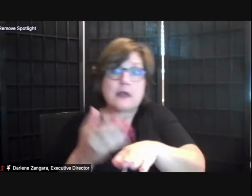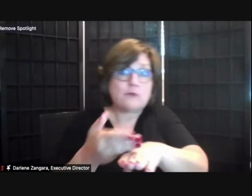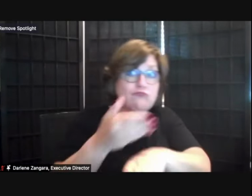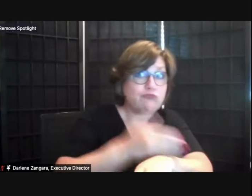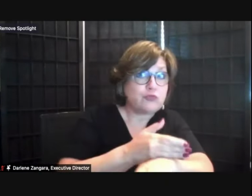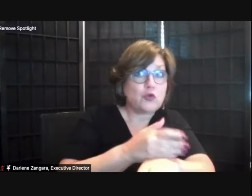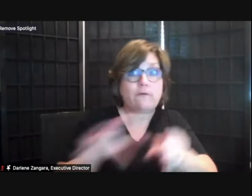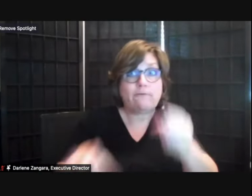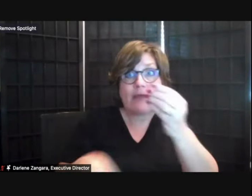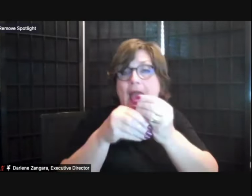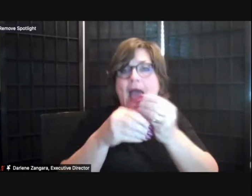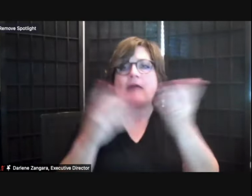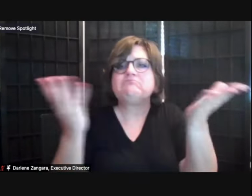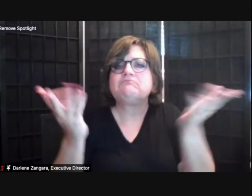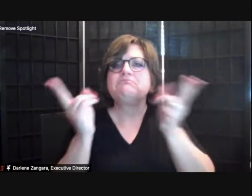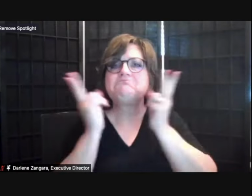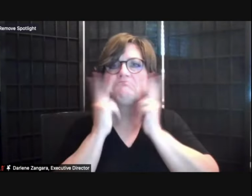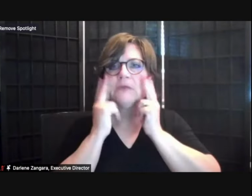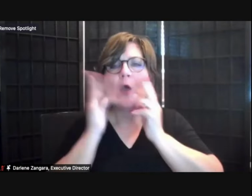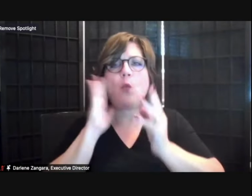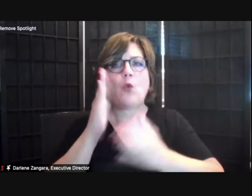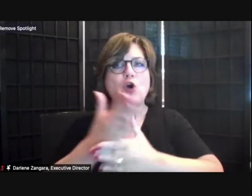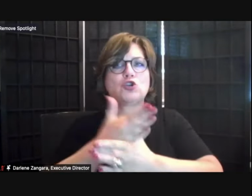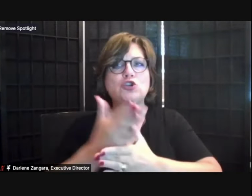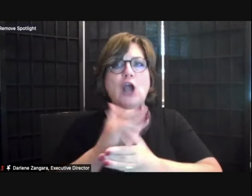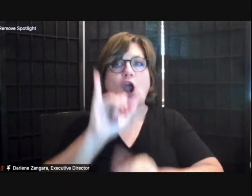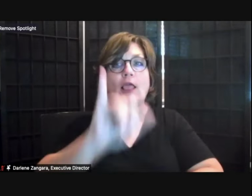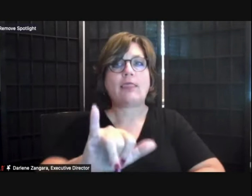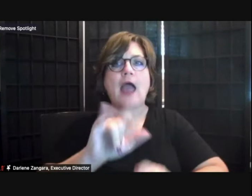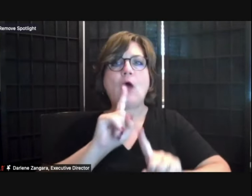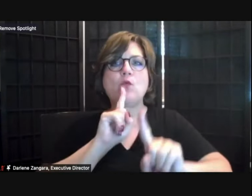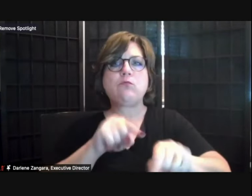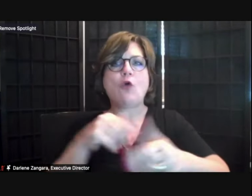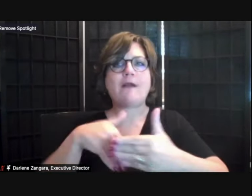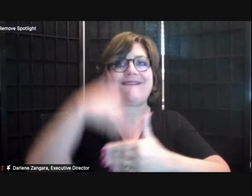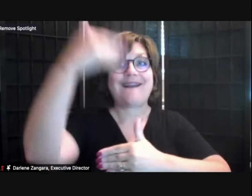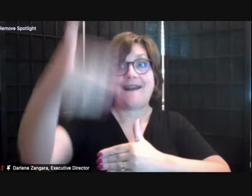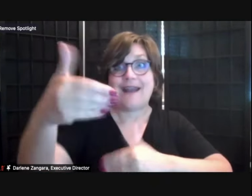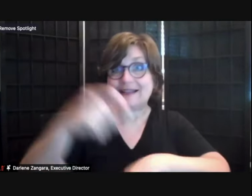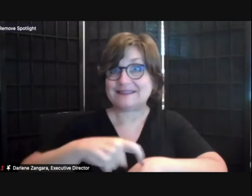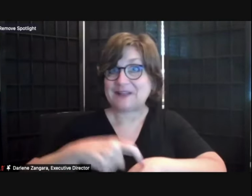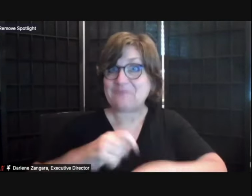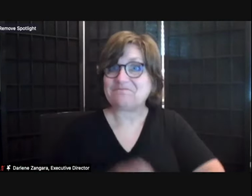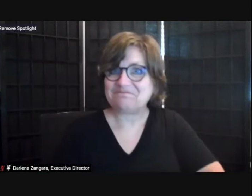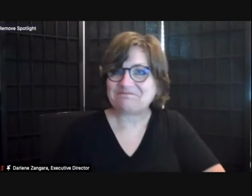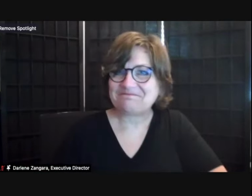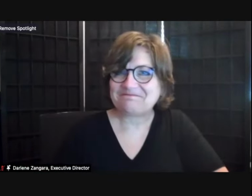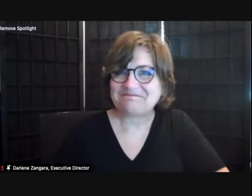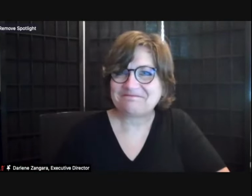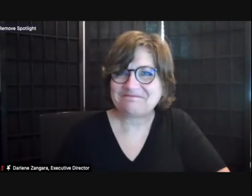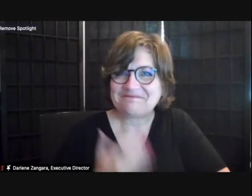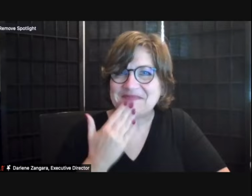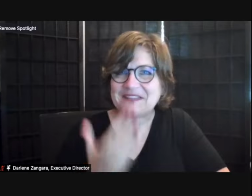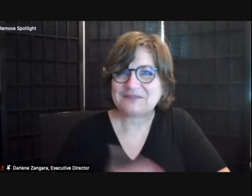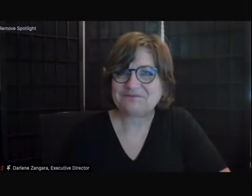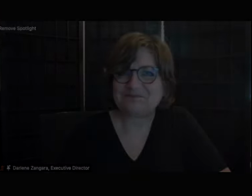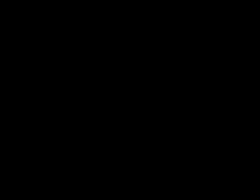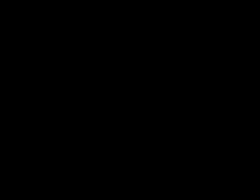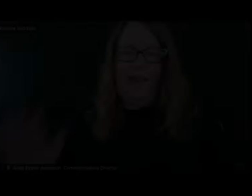improve, or add anything. We will share their responses next time. Thank you.